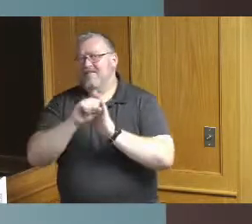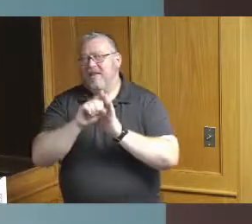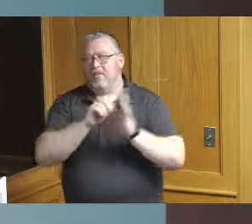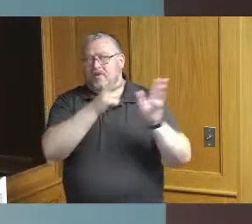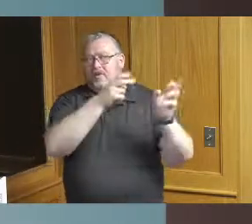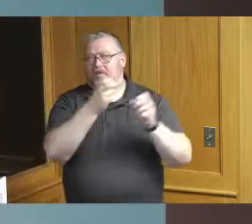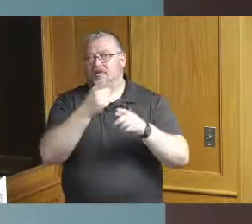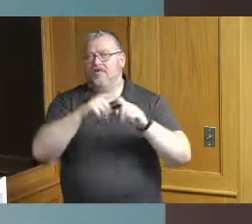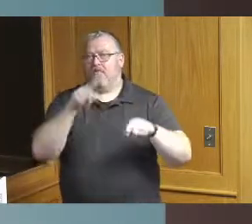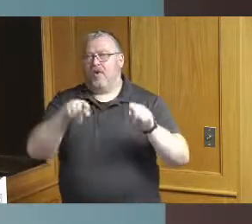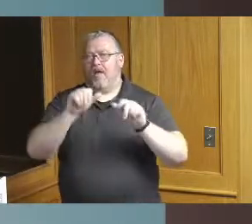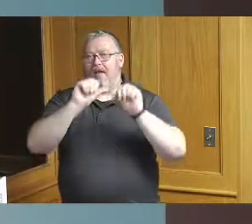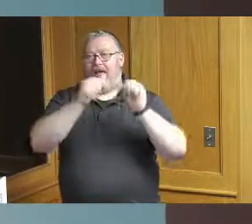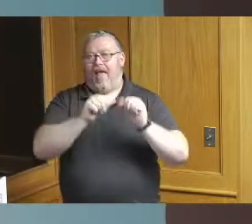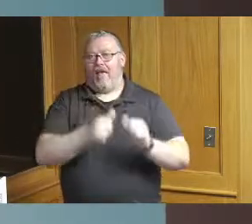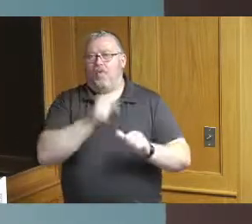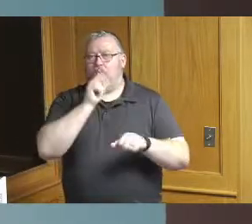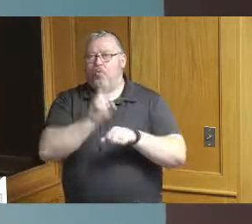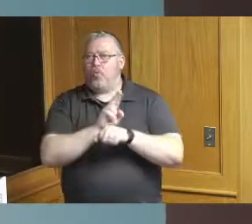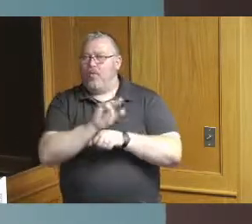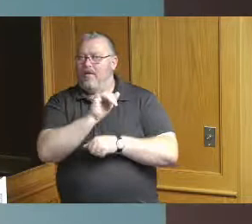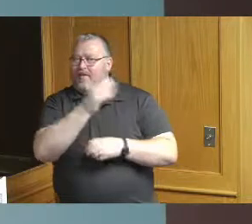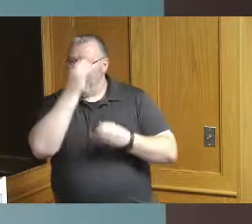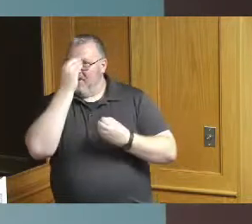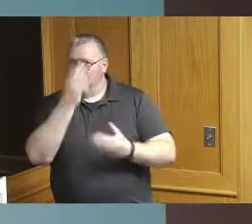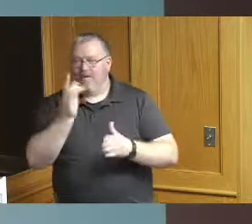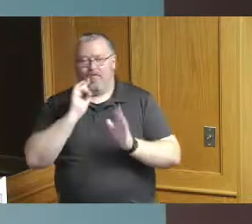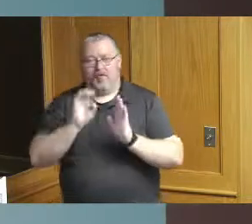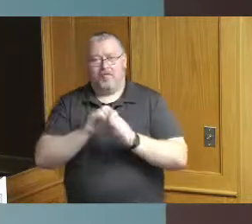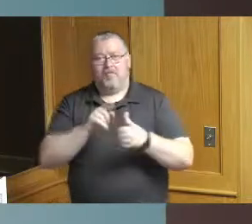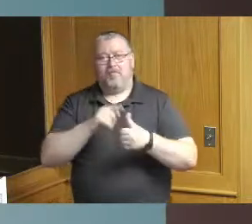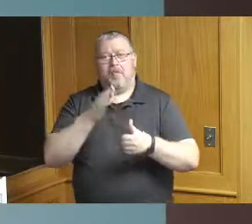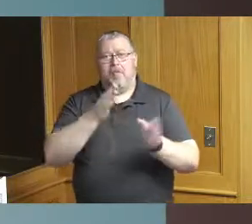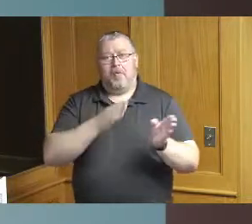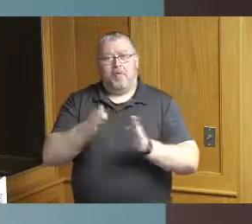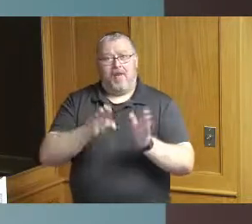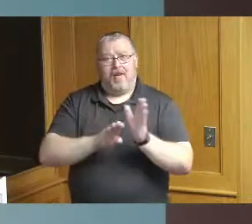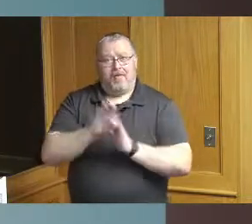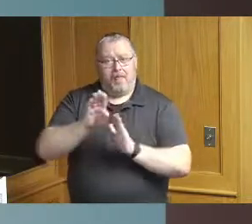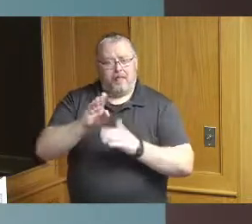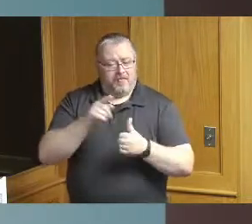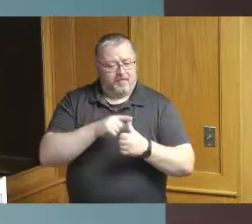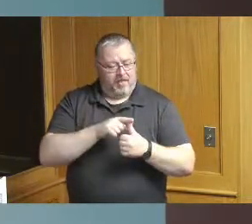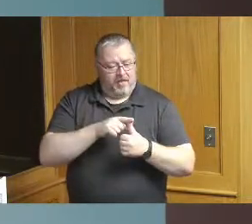and the kind of stuff that happens for example planning and development they do planning work